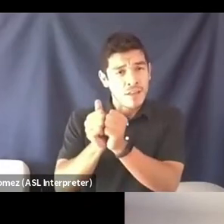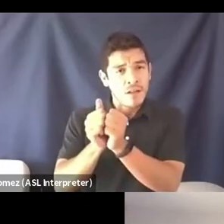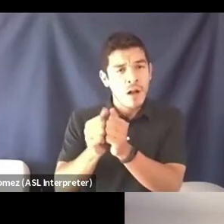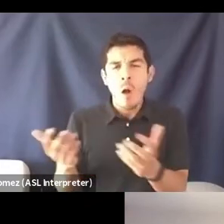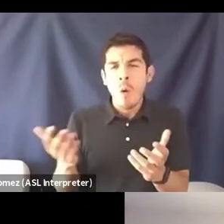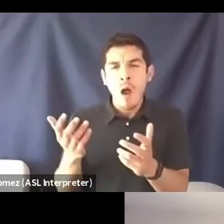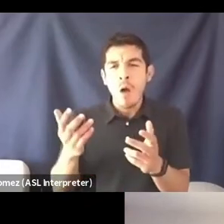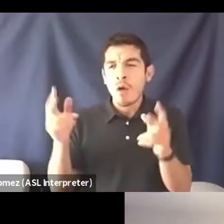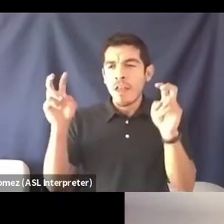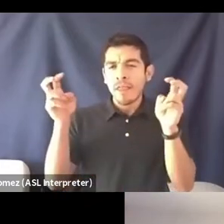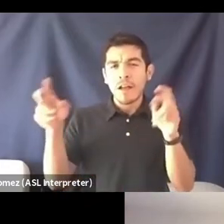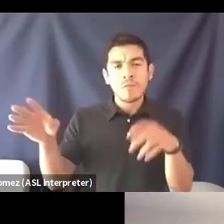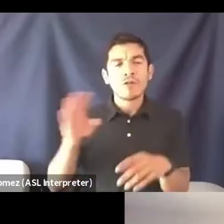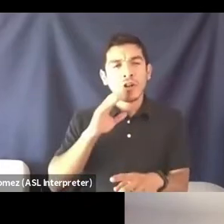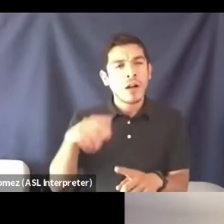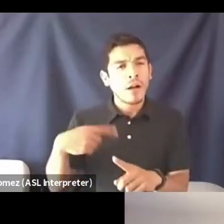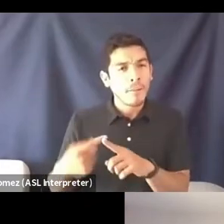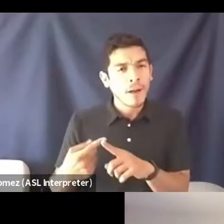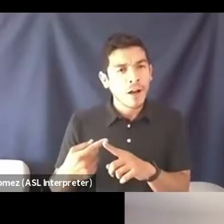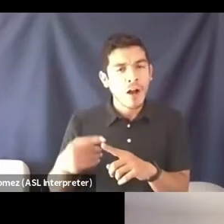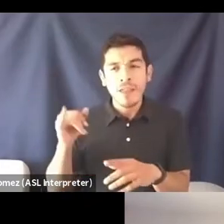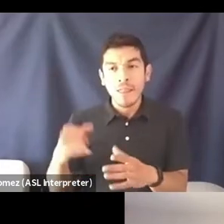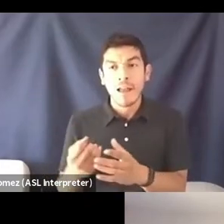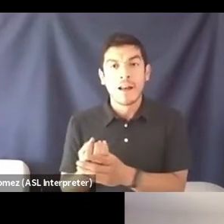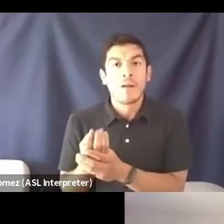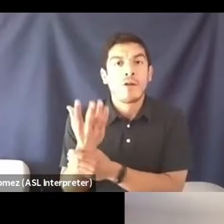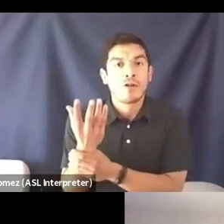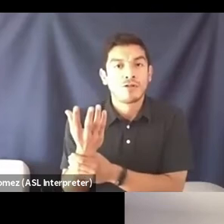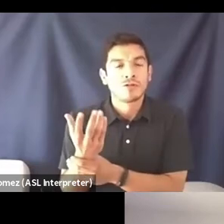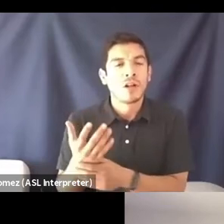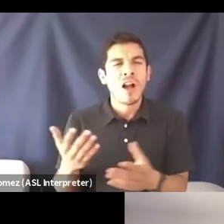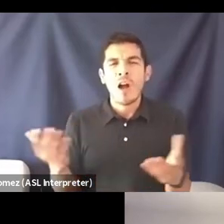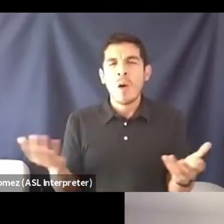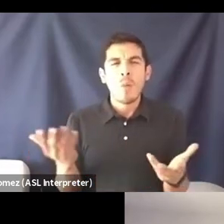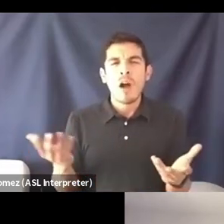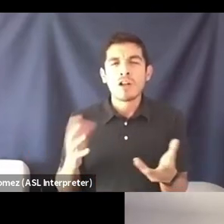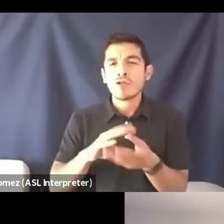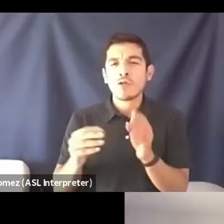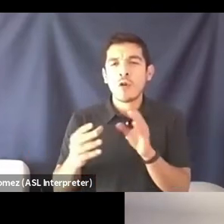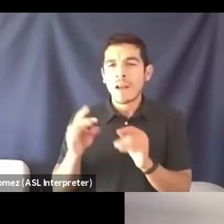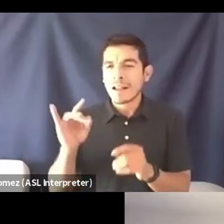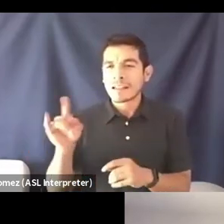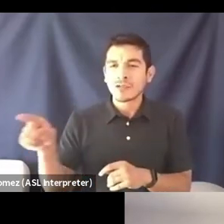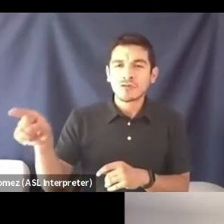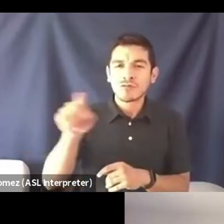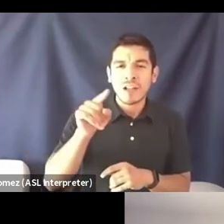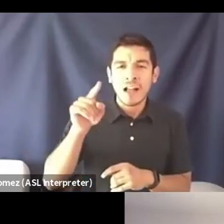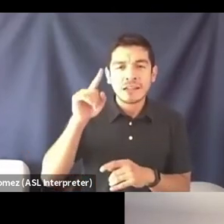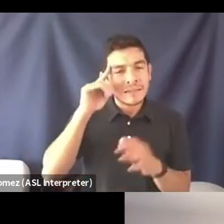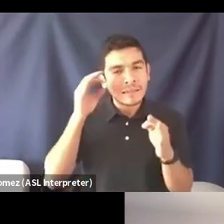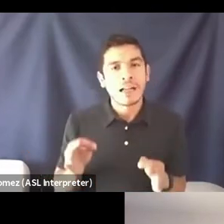That emerged and what was the storyline or the narrative that you wanted for this documentary?